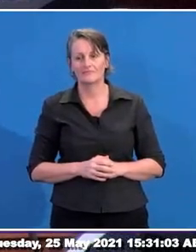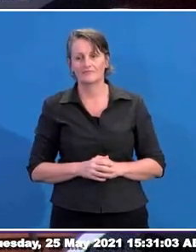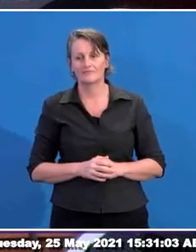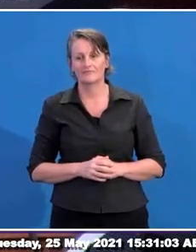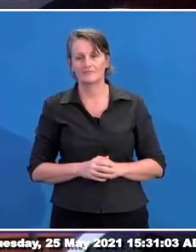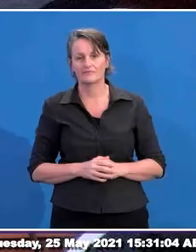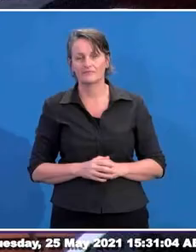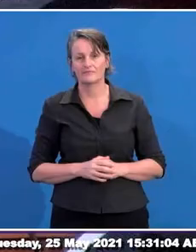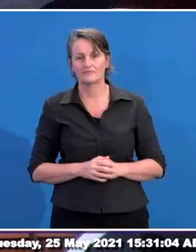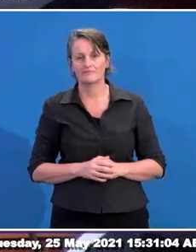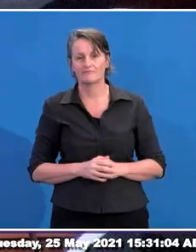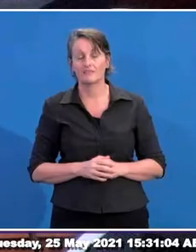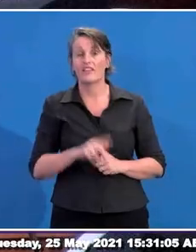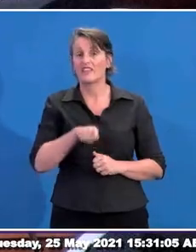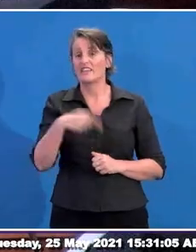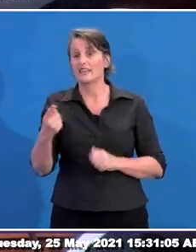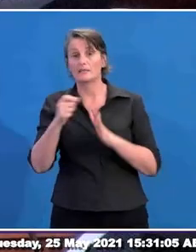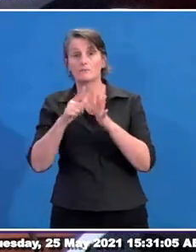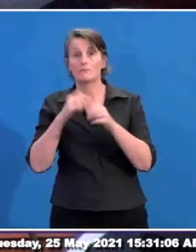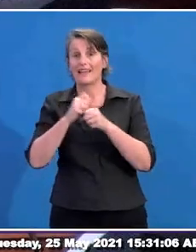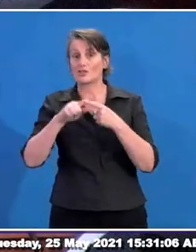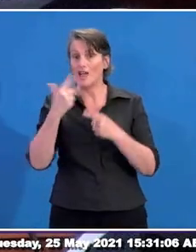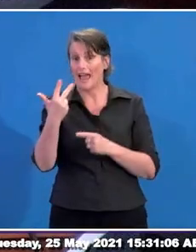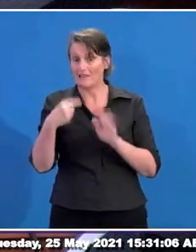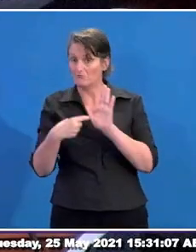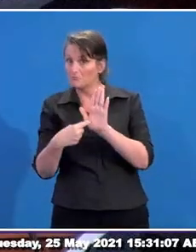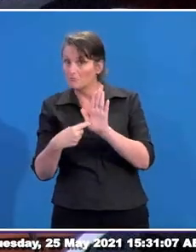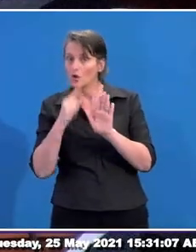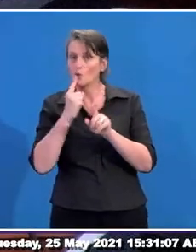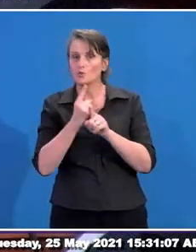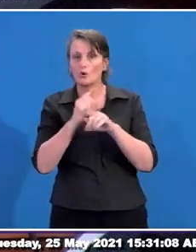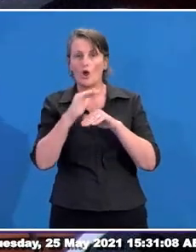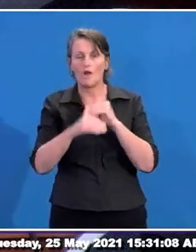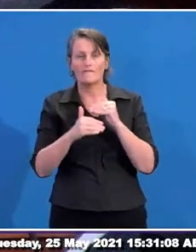On page 8 you make some recommendations around checking resumes and